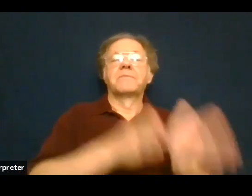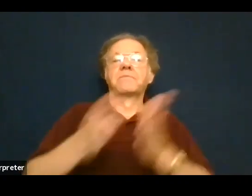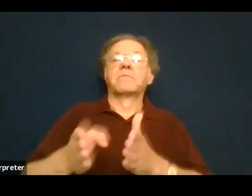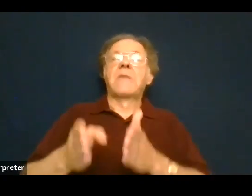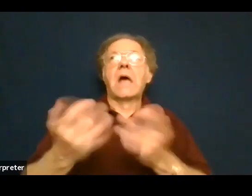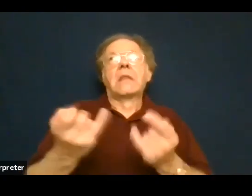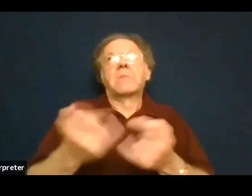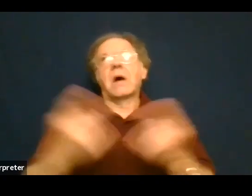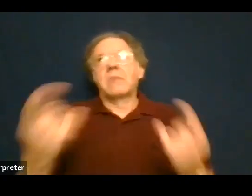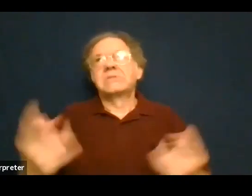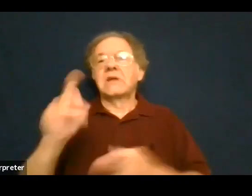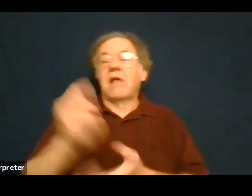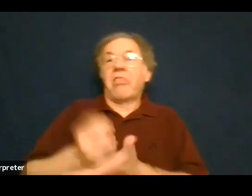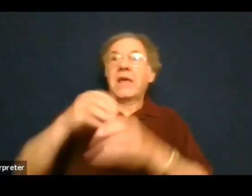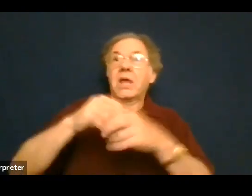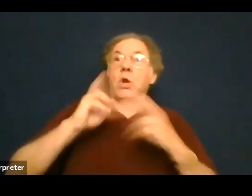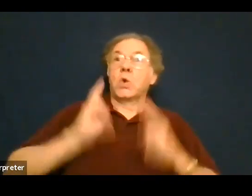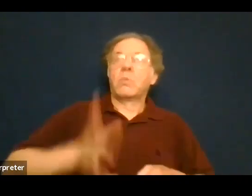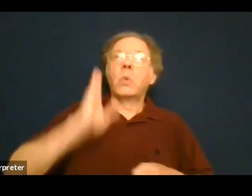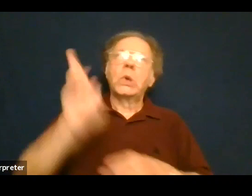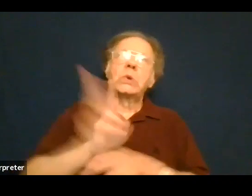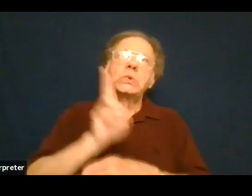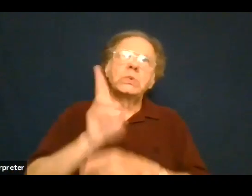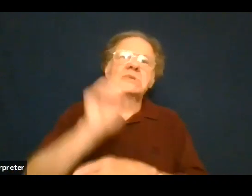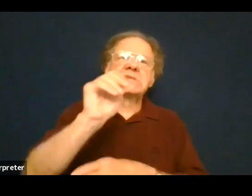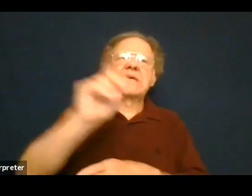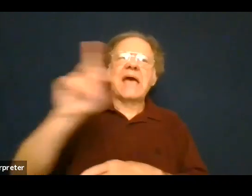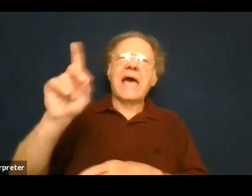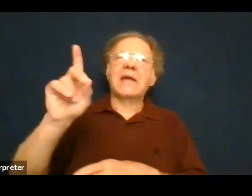is going to use something like an adeno-associated virus.